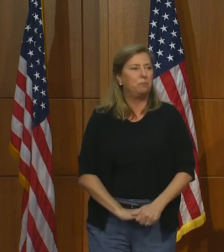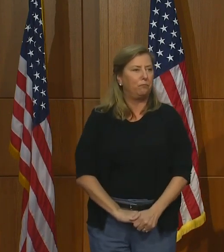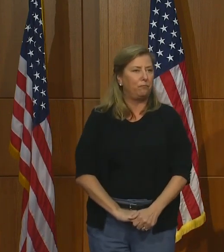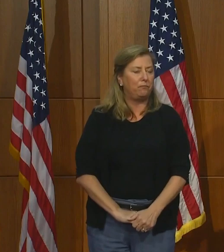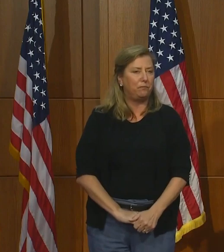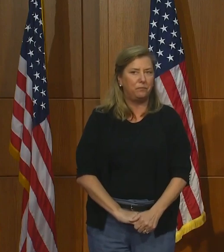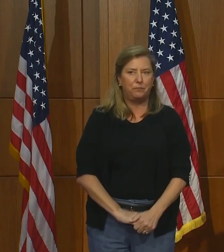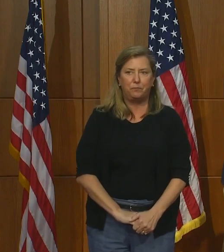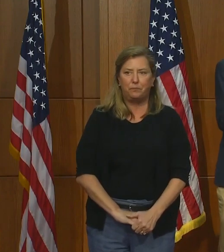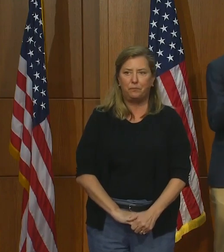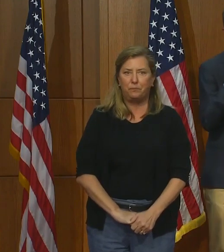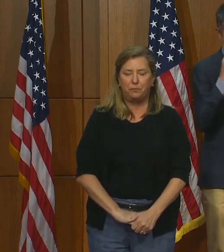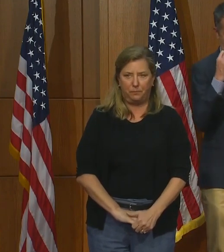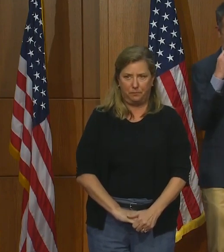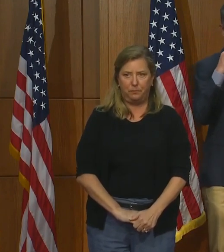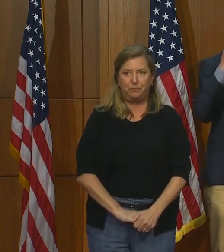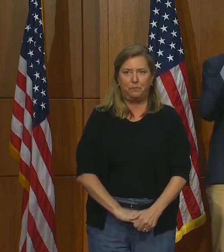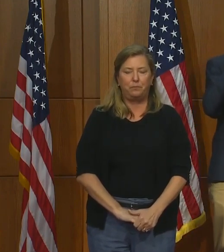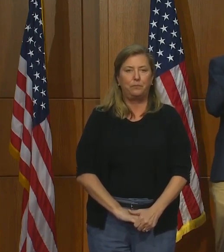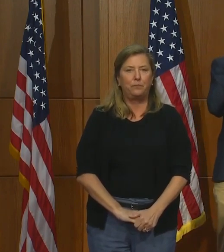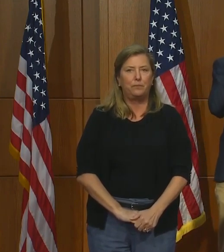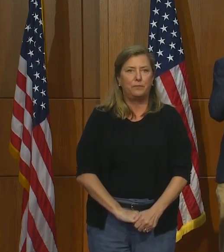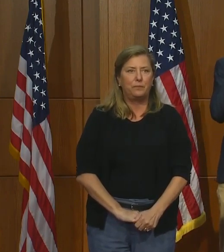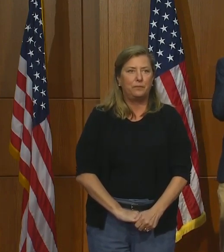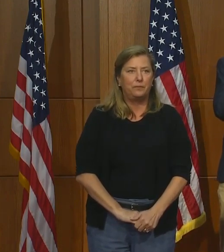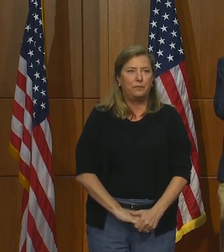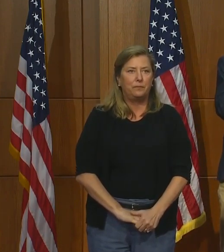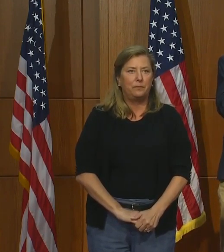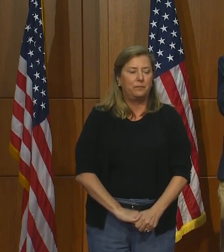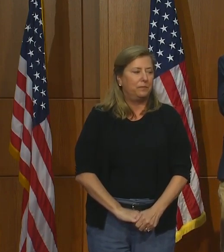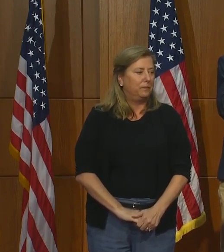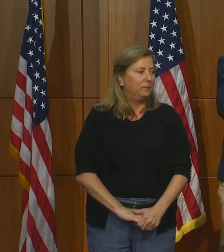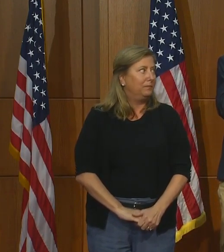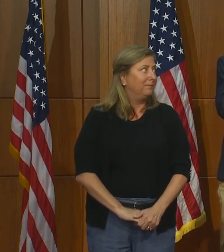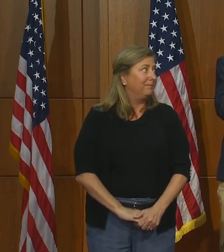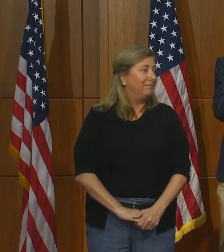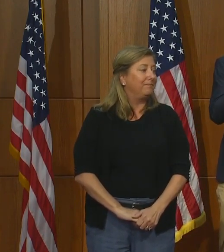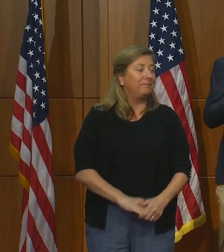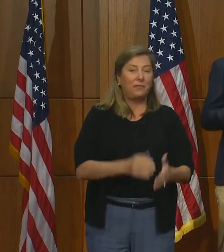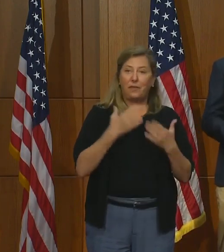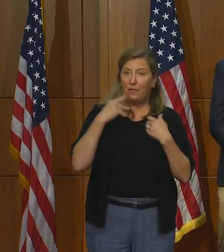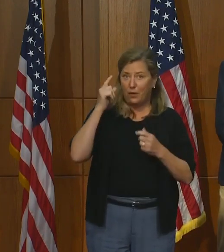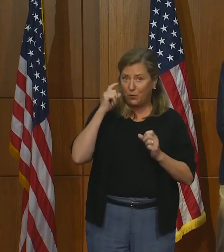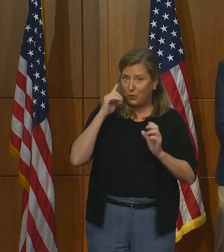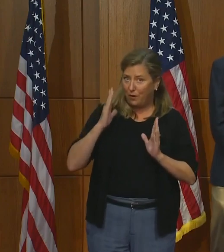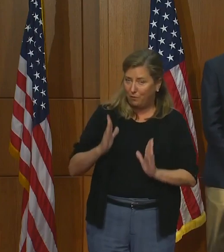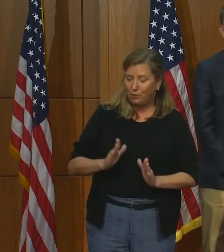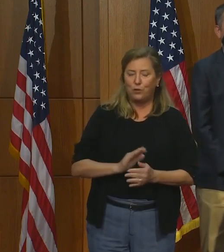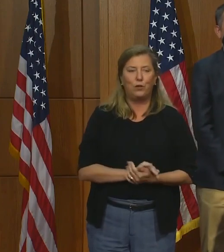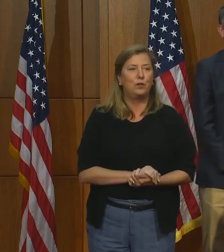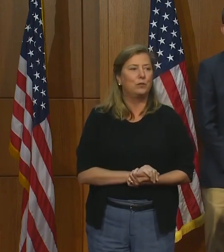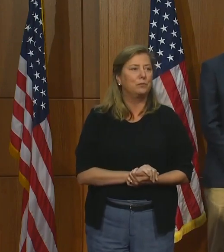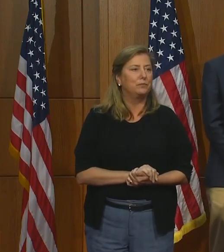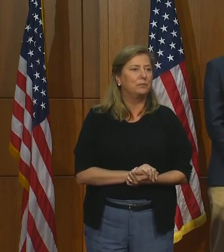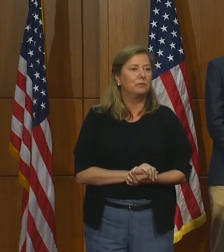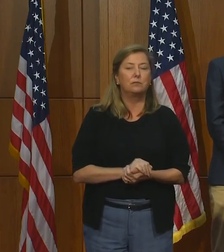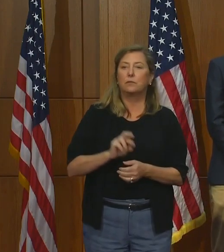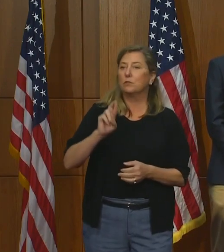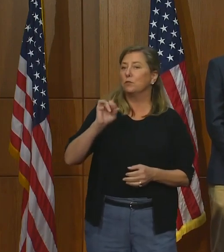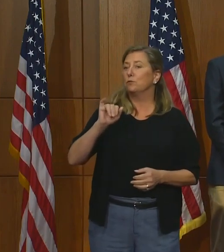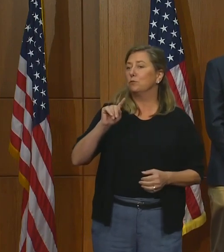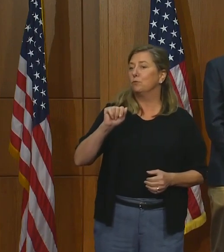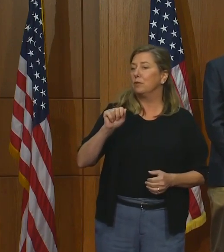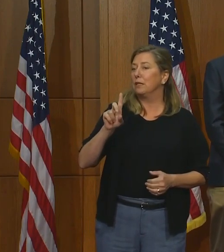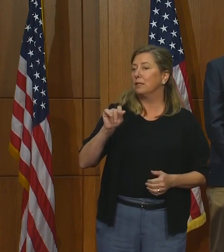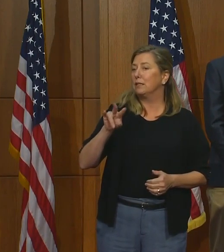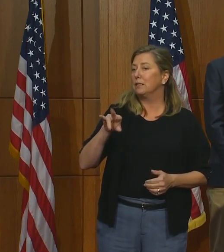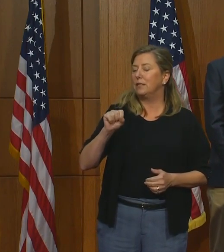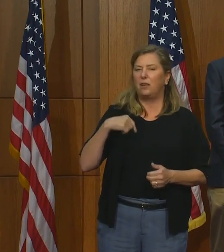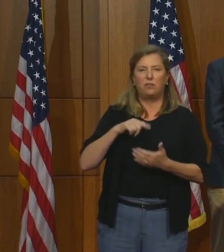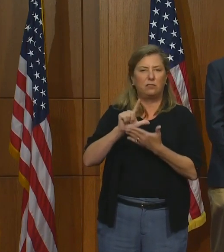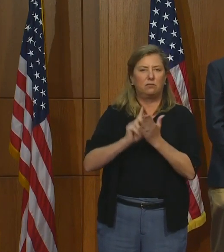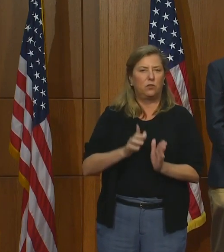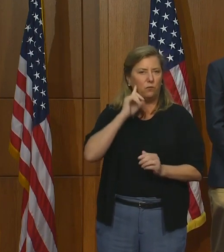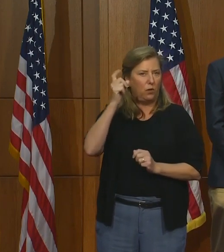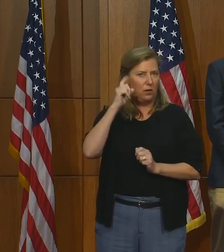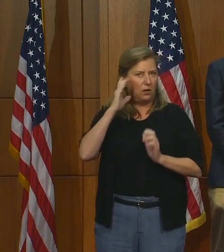LEAST STATUTE. LITIGATION THANK.